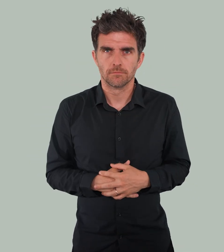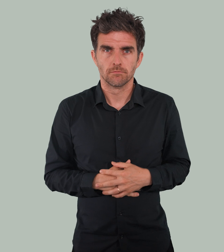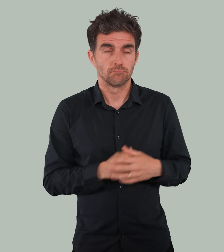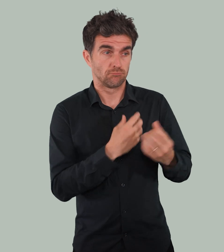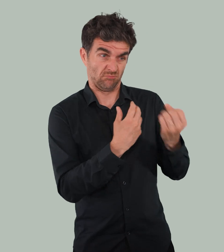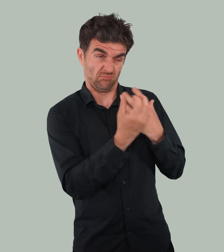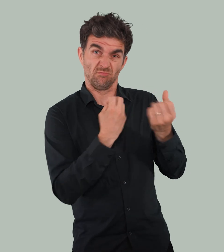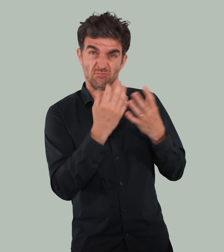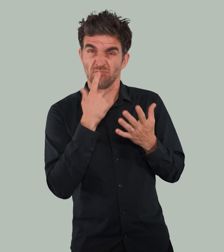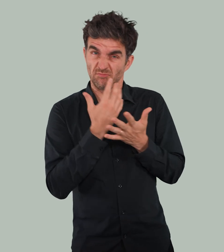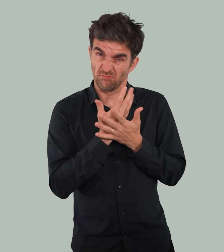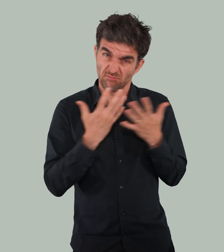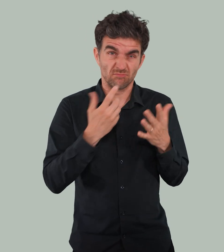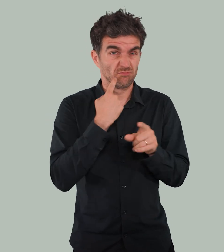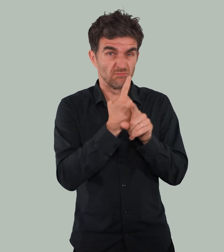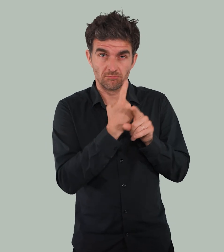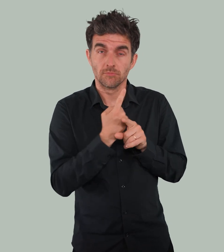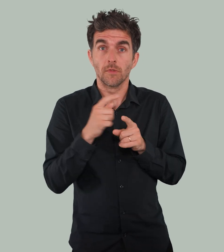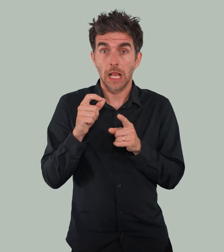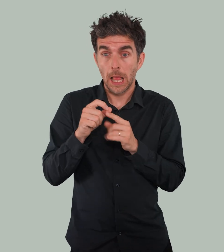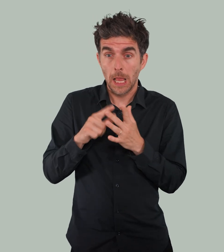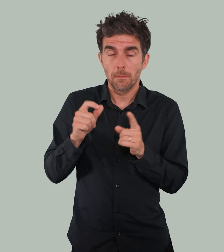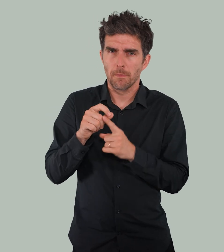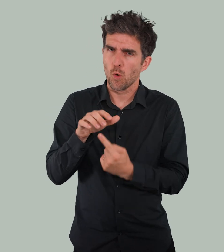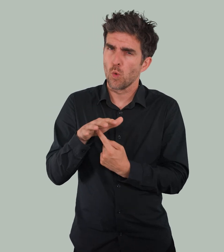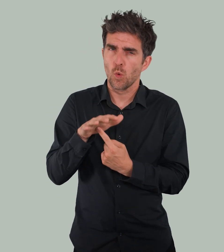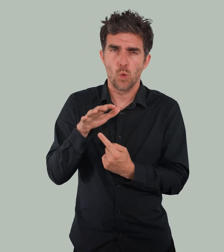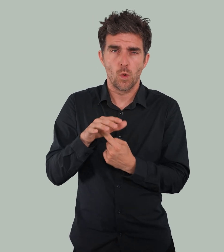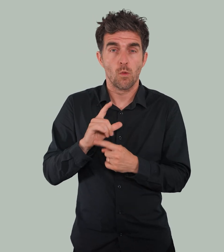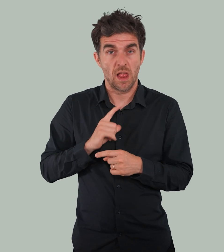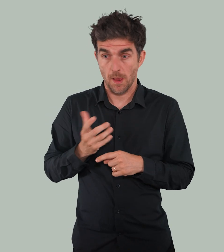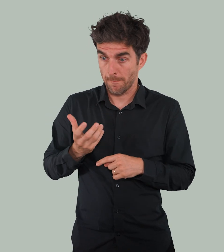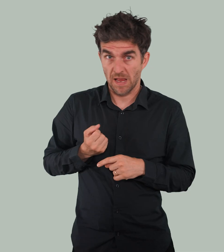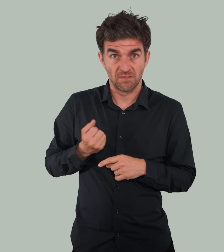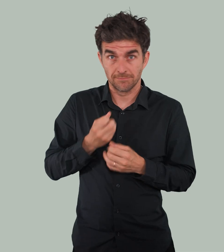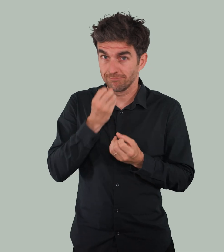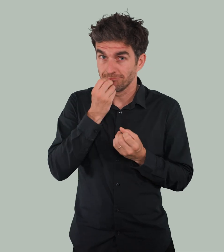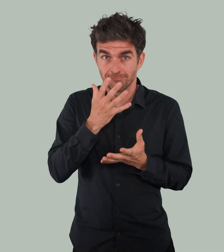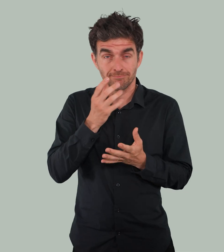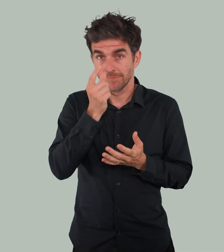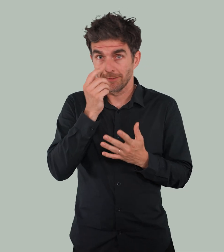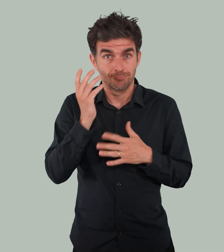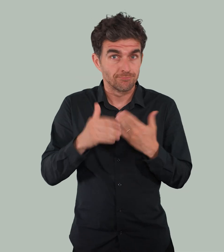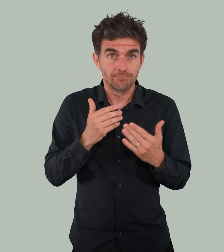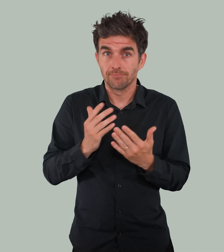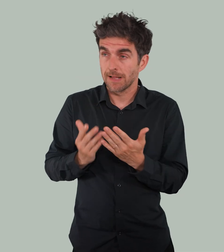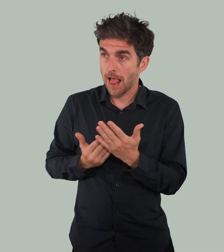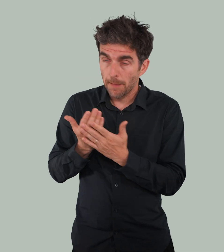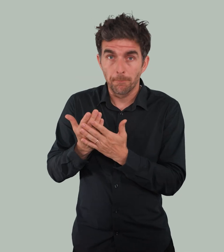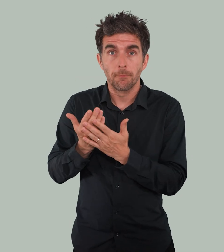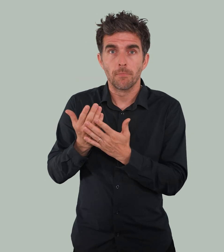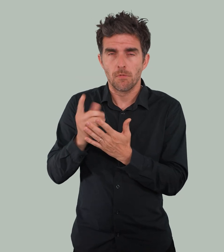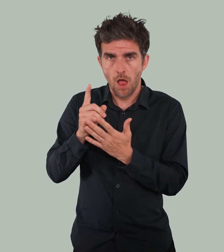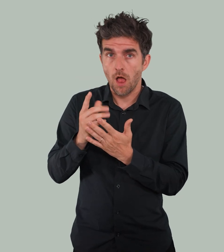44. Respondents consistently say that while PIP is valued as a benefit,